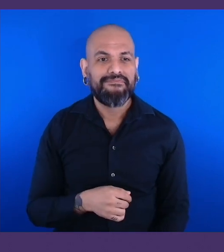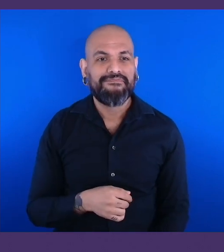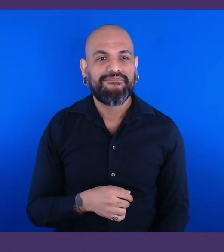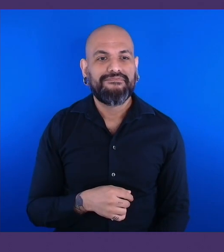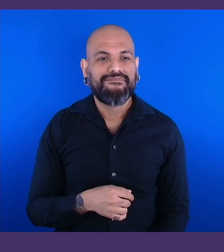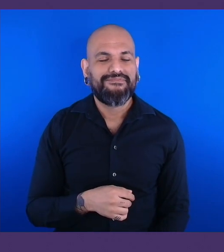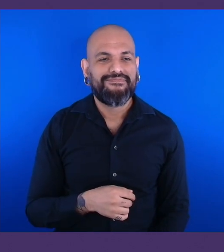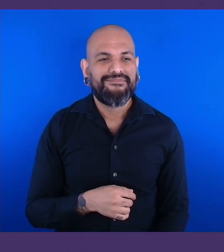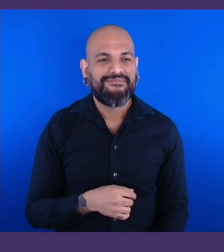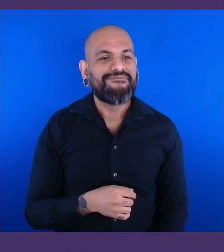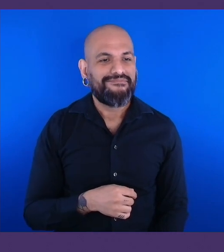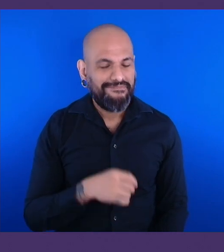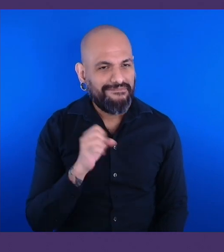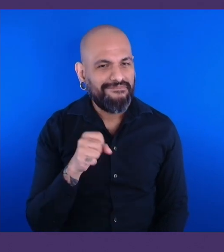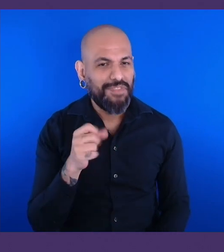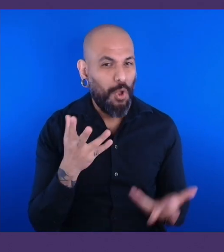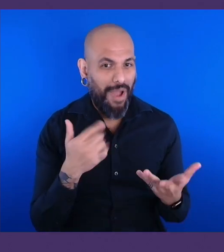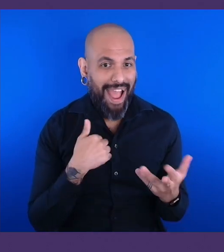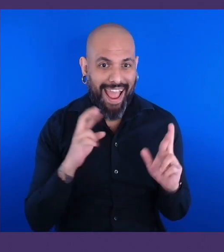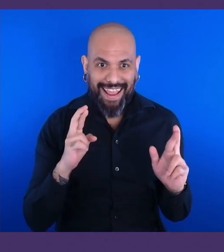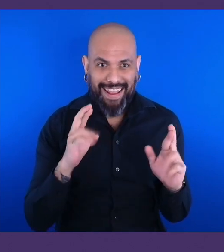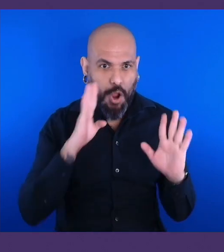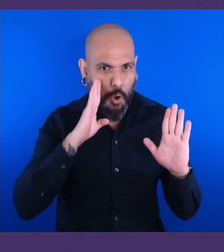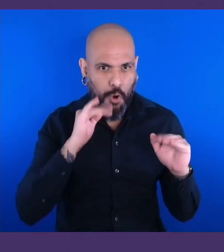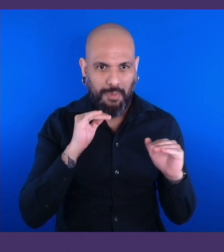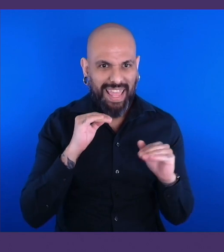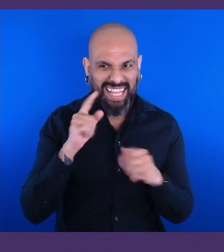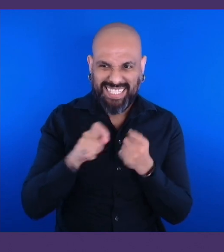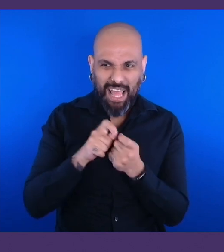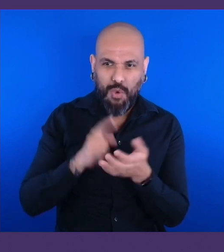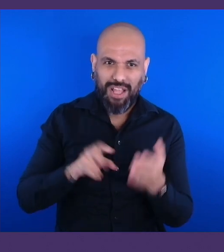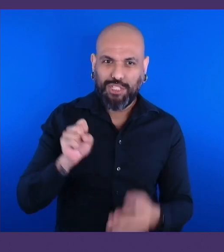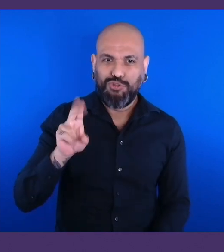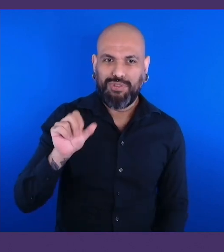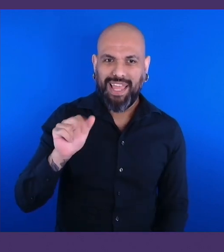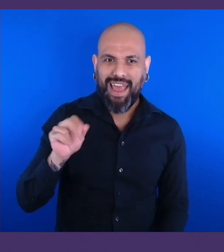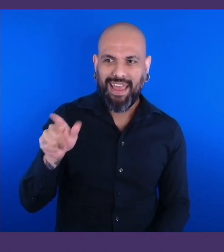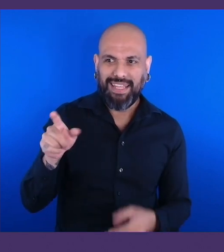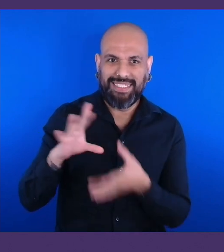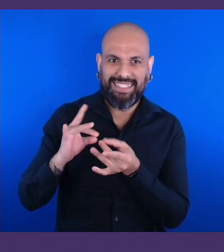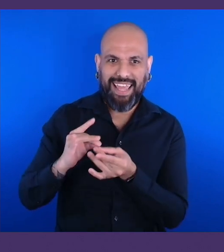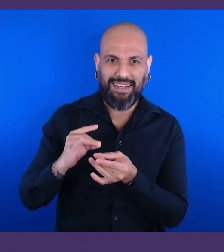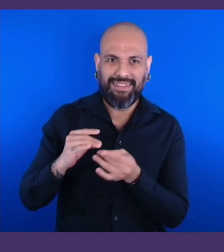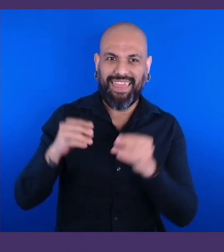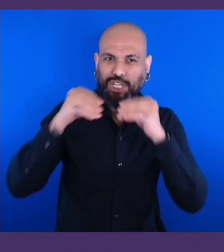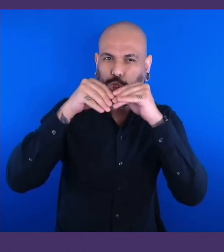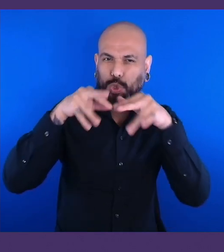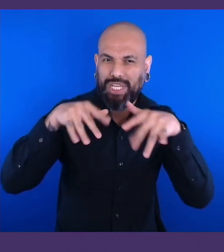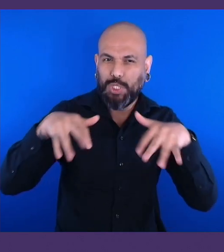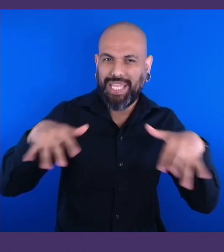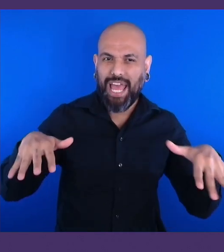So, what I hope is exactly what Susanna called out earlier, the trickle down effect. So, I hope that the proactive nature